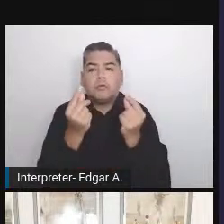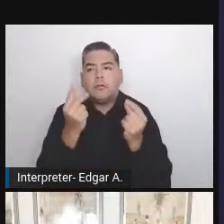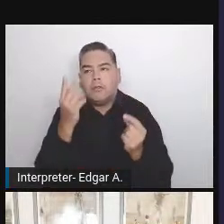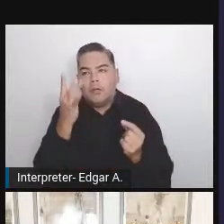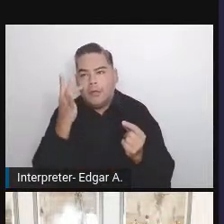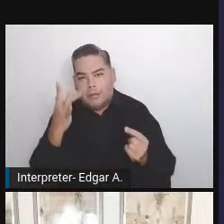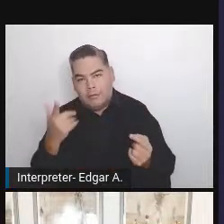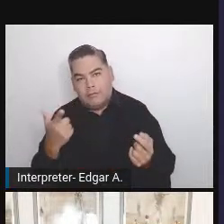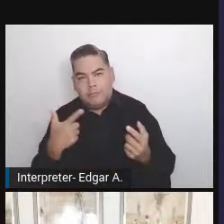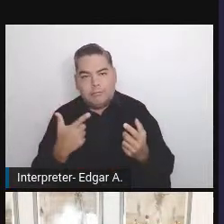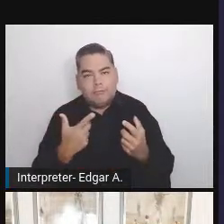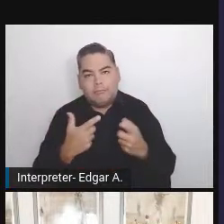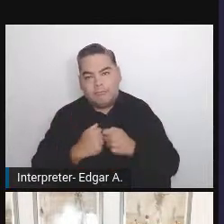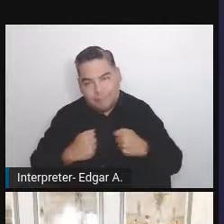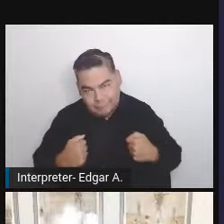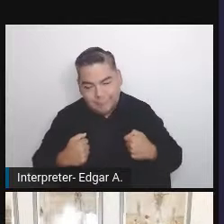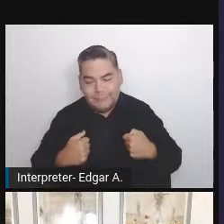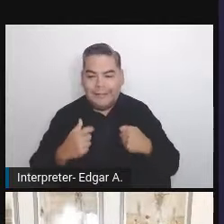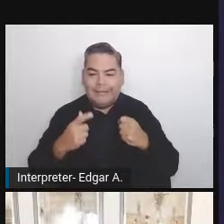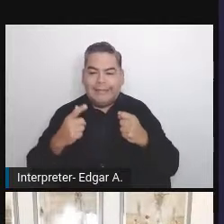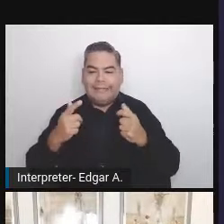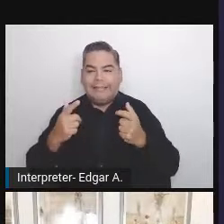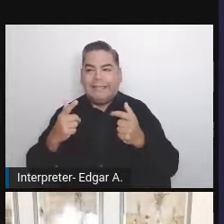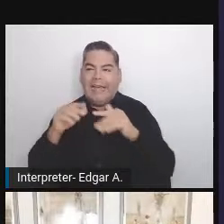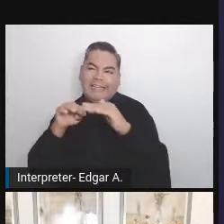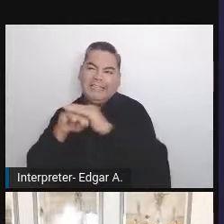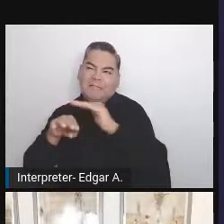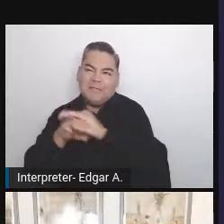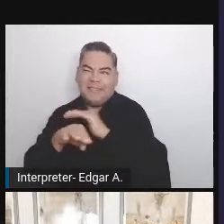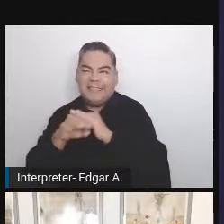for me especially in the accessibility space. I won't lie.